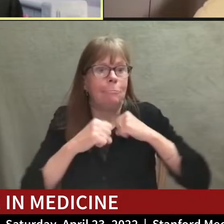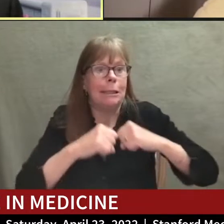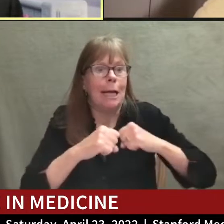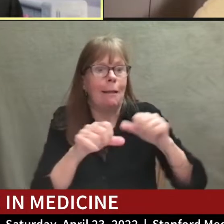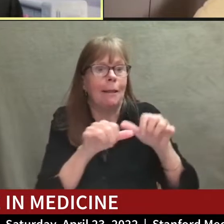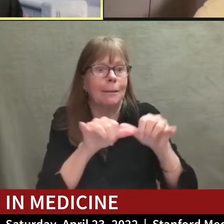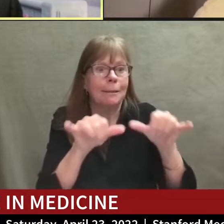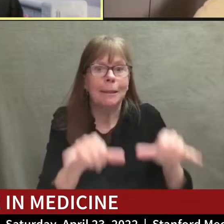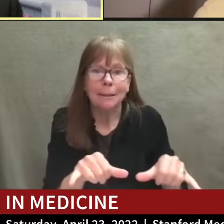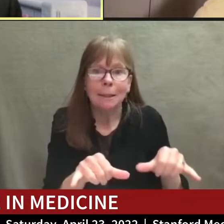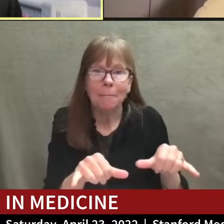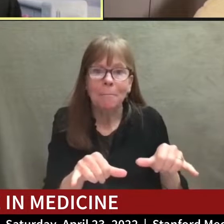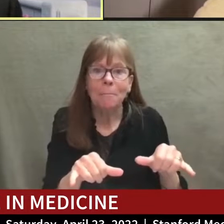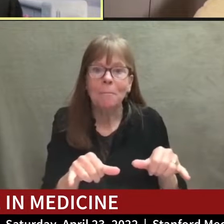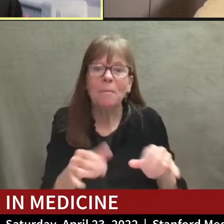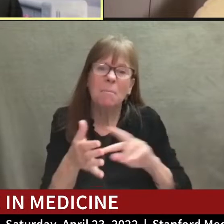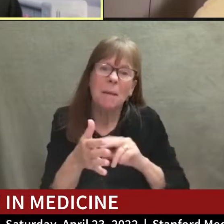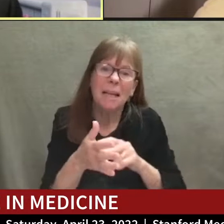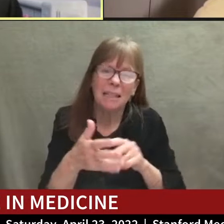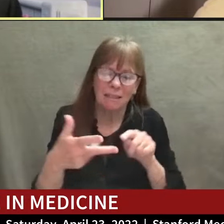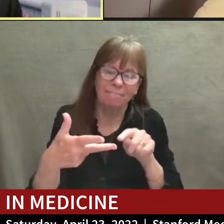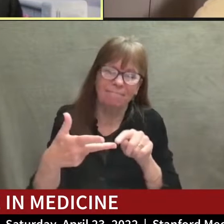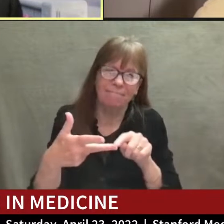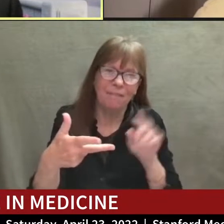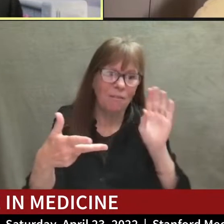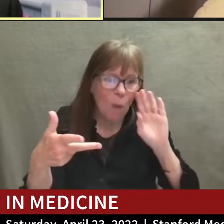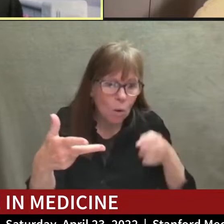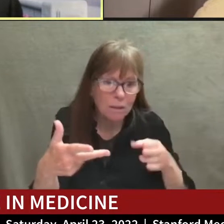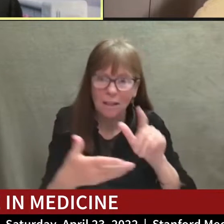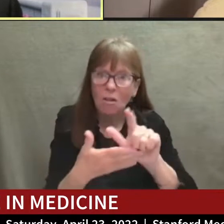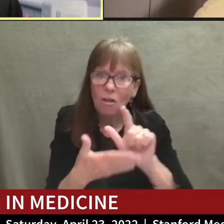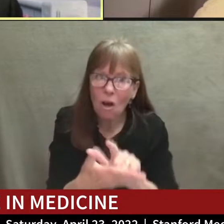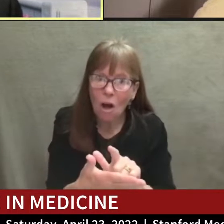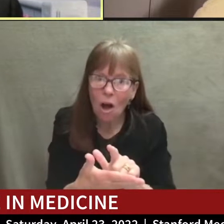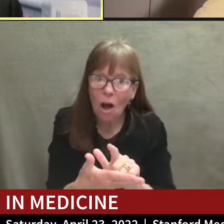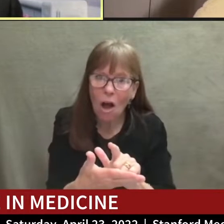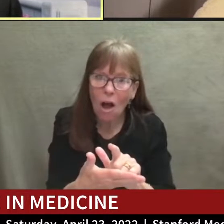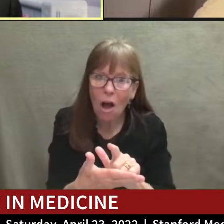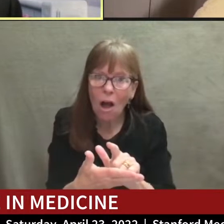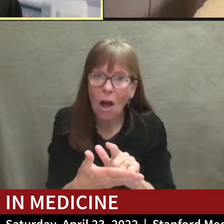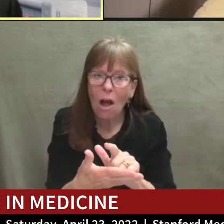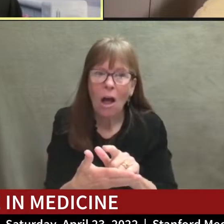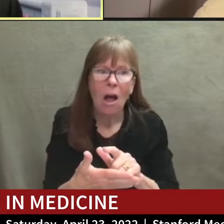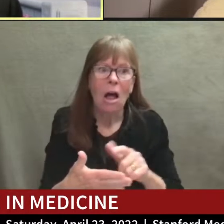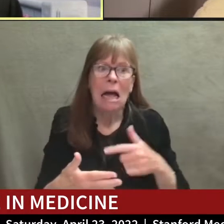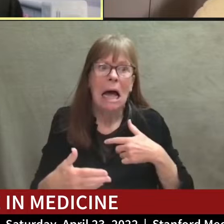they are just focusing on the law on not getting in trouble and doing the bare minimum.